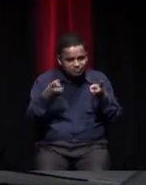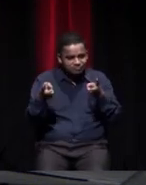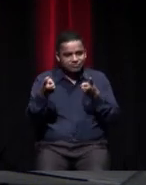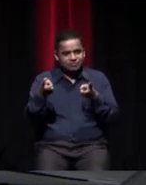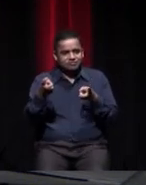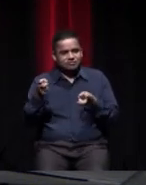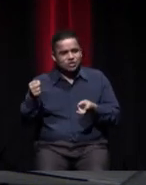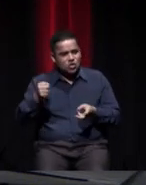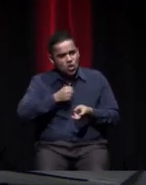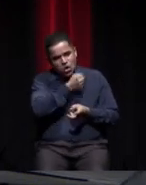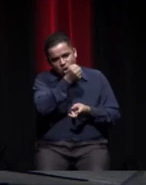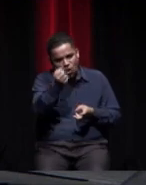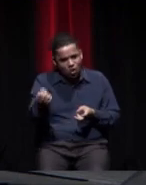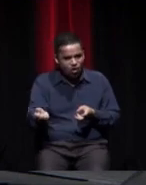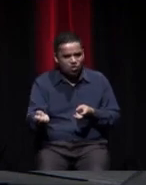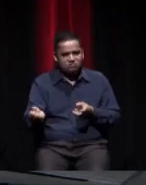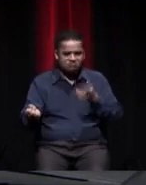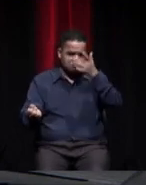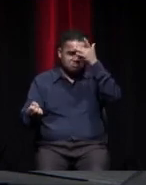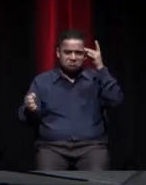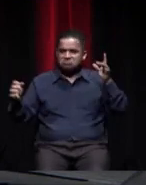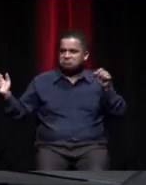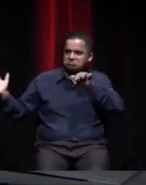fascist resurfacings and stuff.